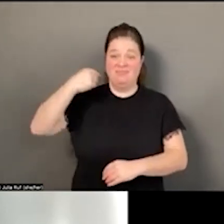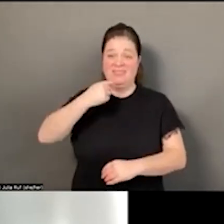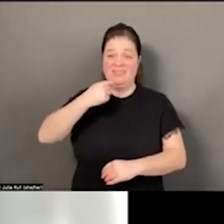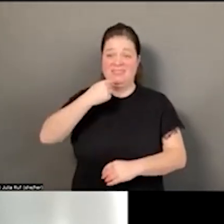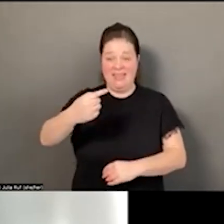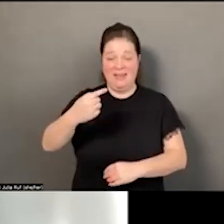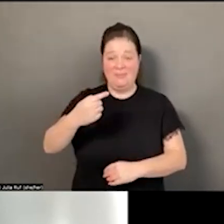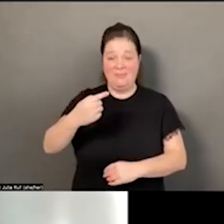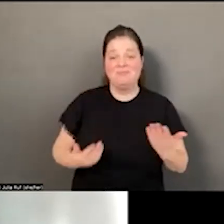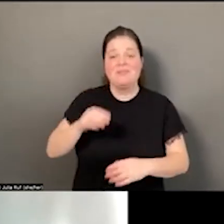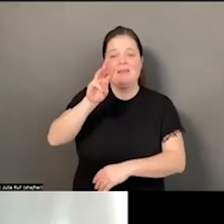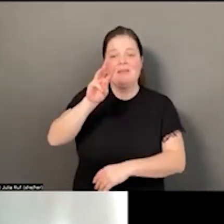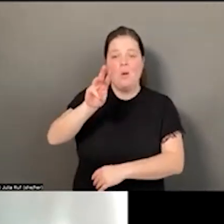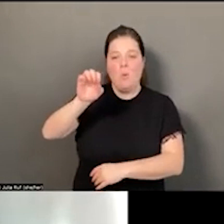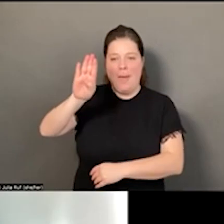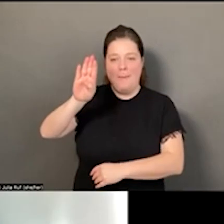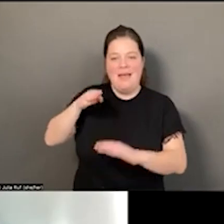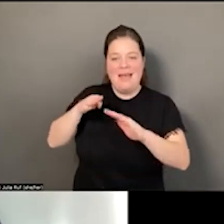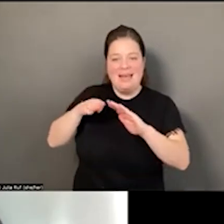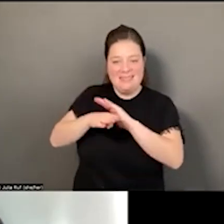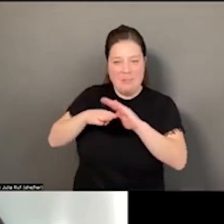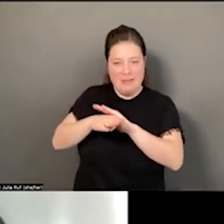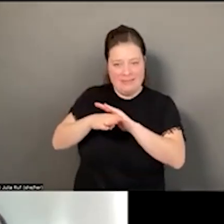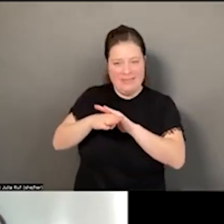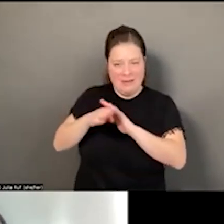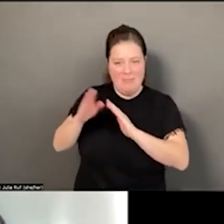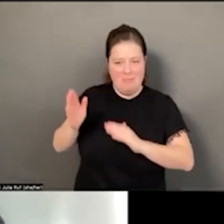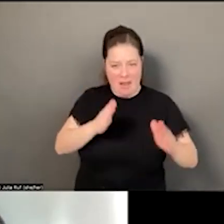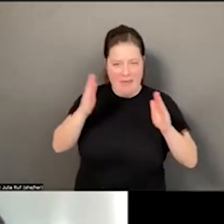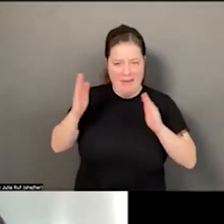which relates to their own websites their own websites and mobile applications.